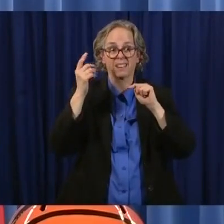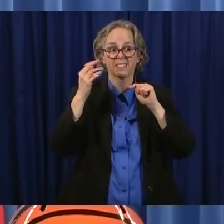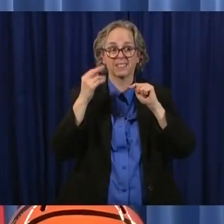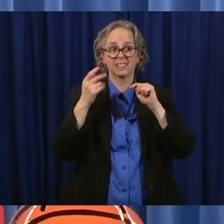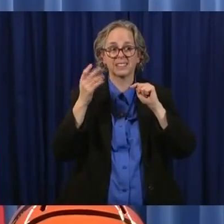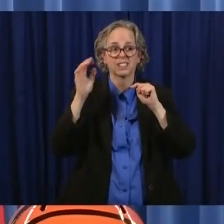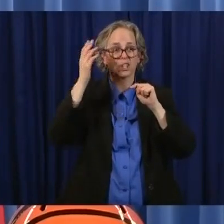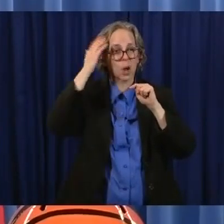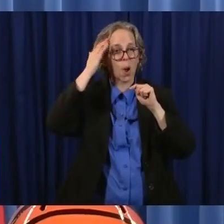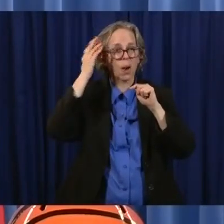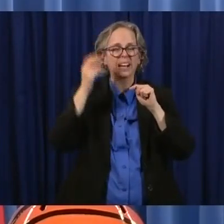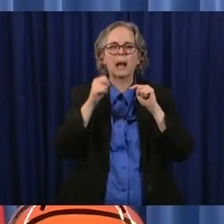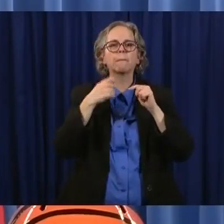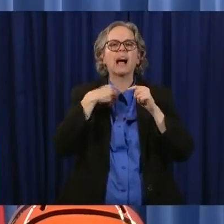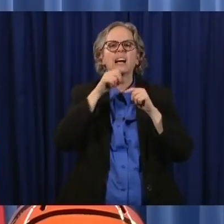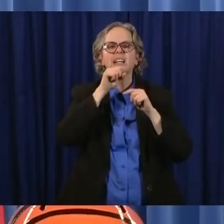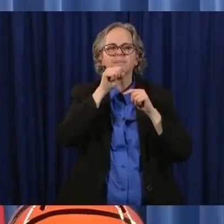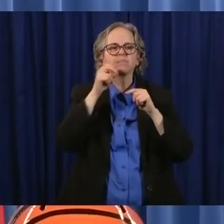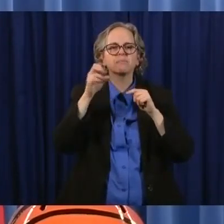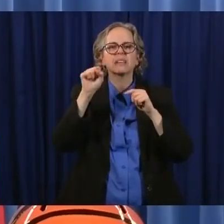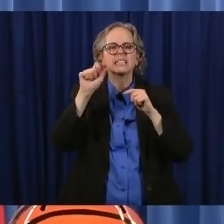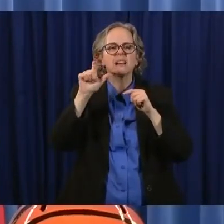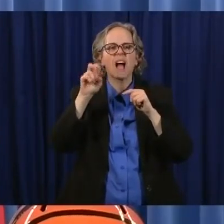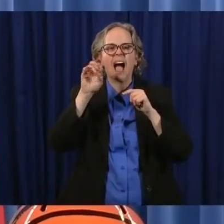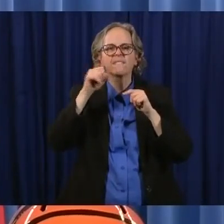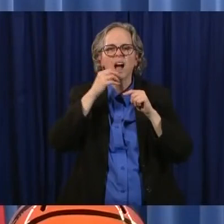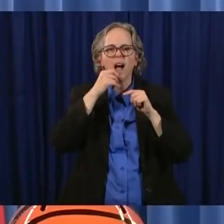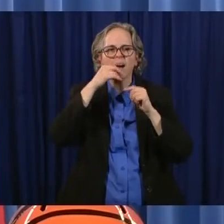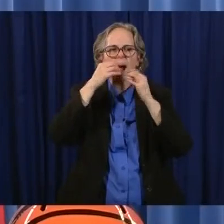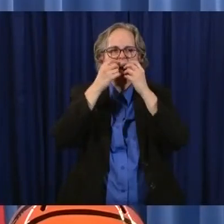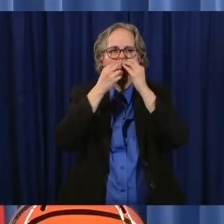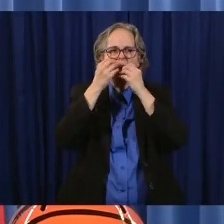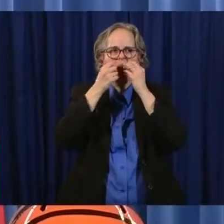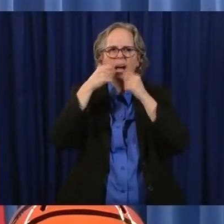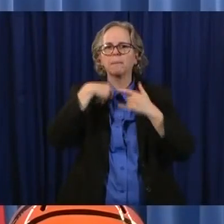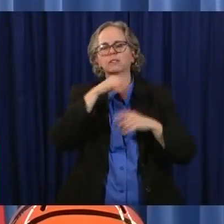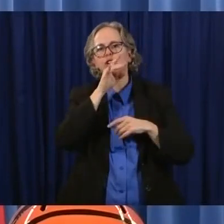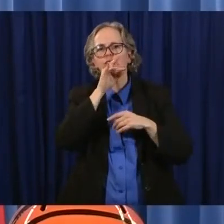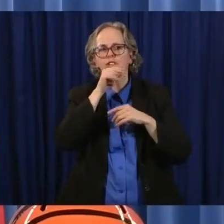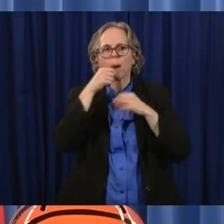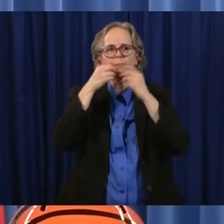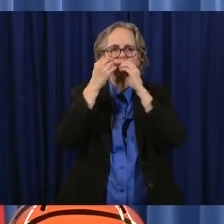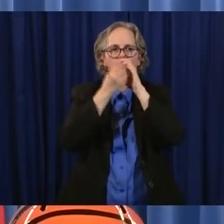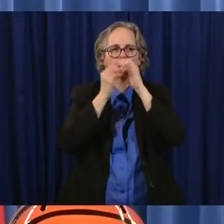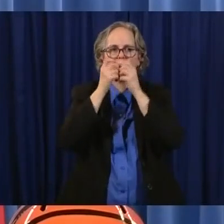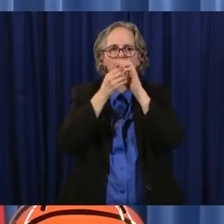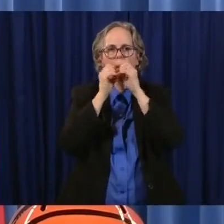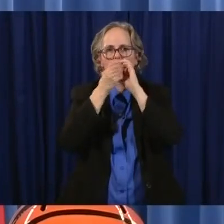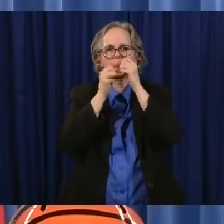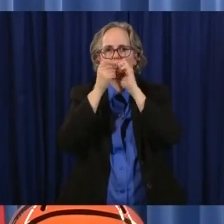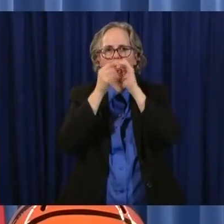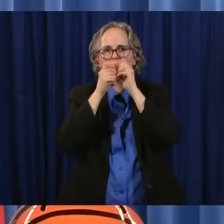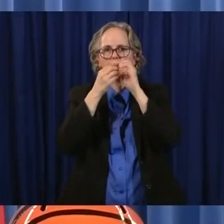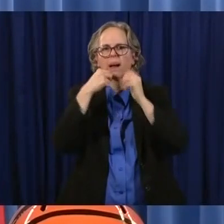THE VIBRATIONS OF MY VOICE AS THEY COME OUT. THAT'S HOW YOU HEAR THINGS. THERE'S ALSO A CERTAIN AMOUNT OF PARTICLES, SALIVARY